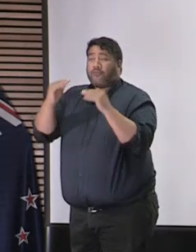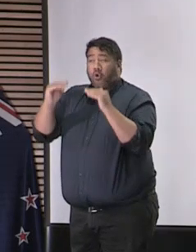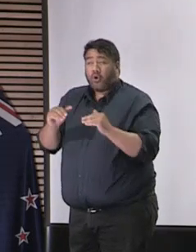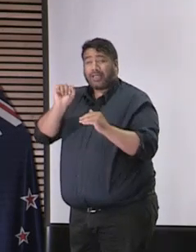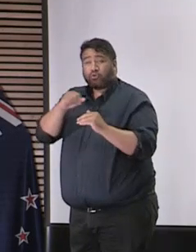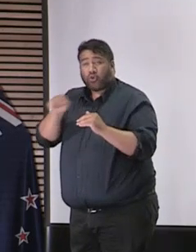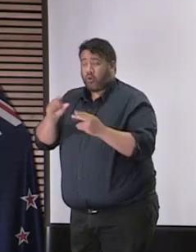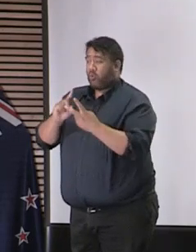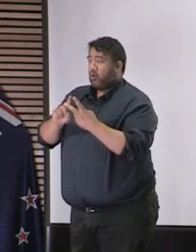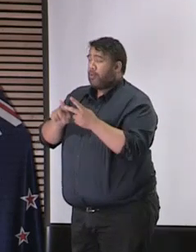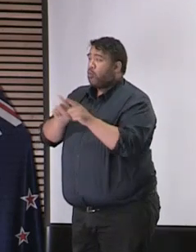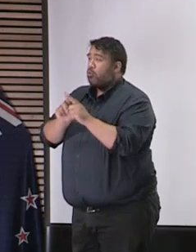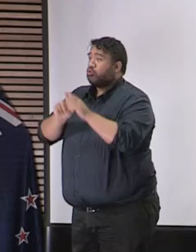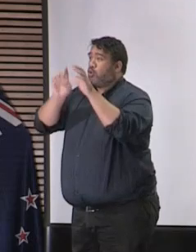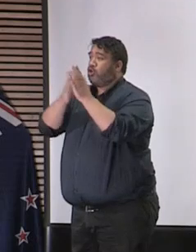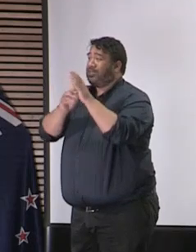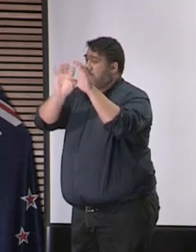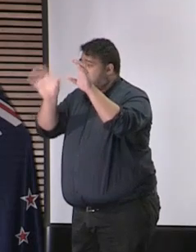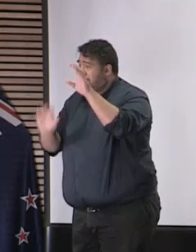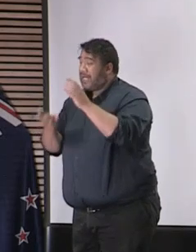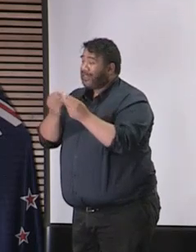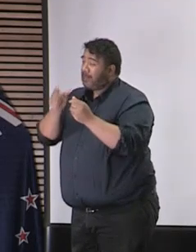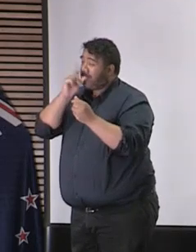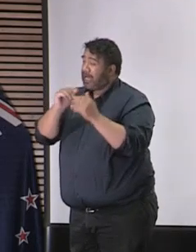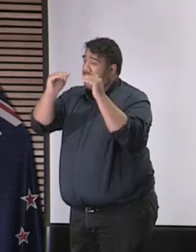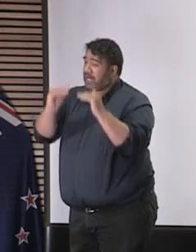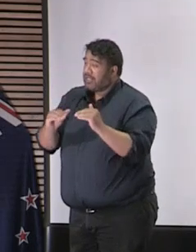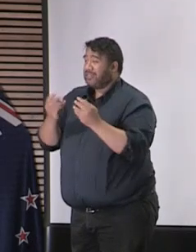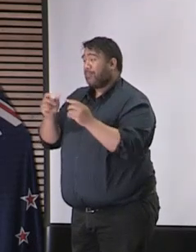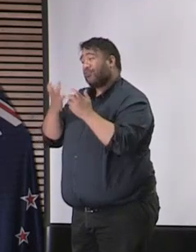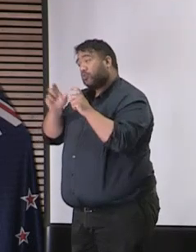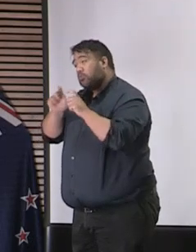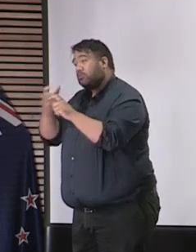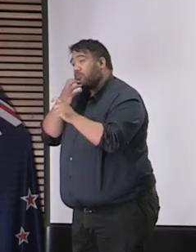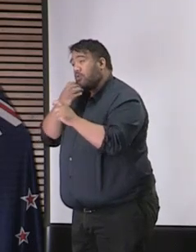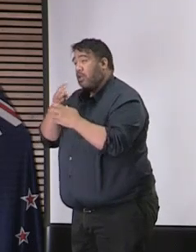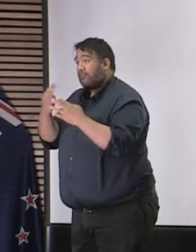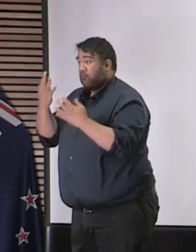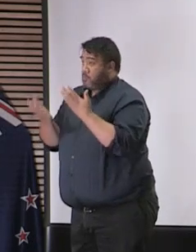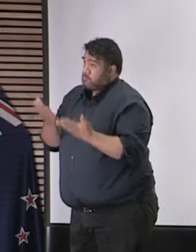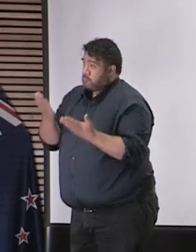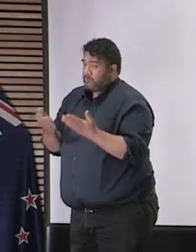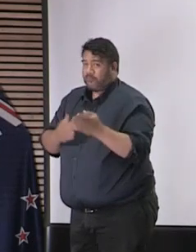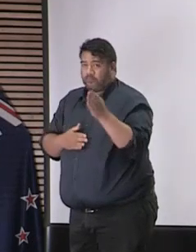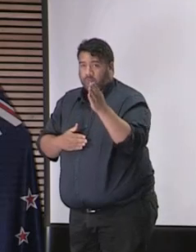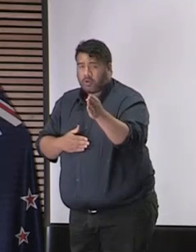help us decide what happens not only with alert level 4 but whether or not there are certain regions that may be in